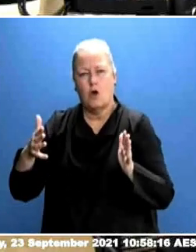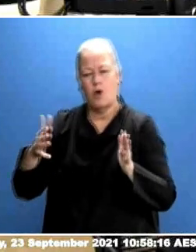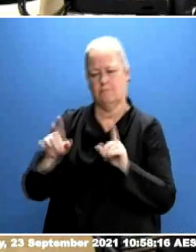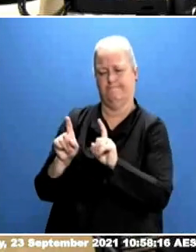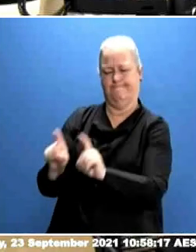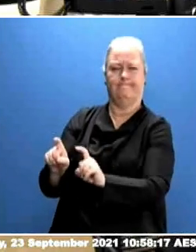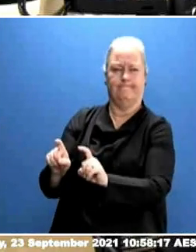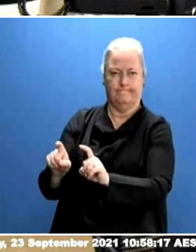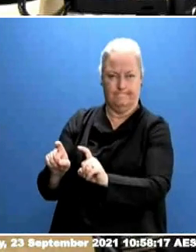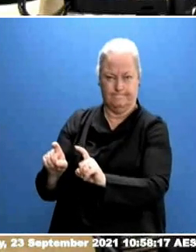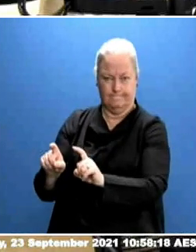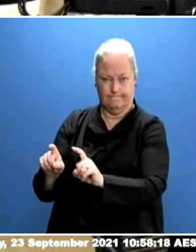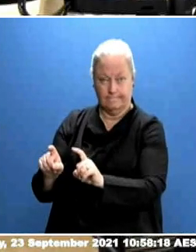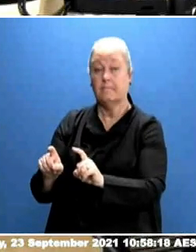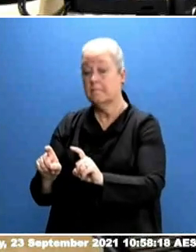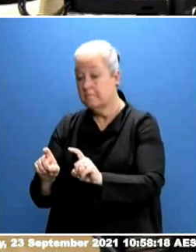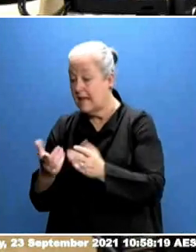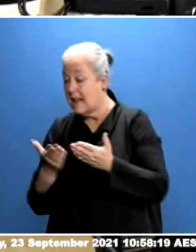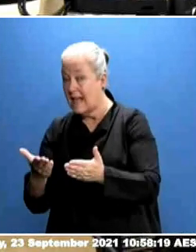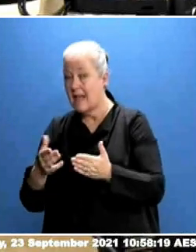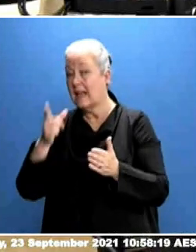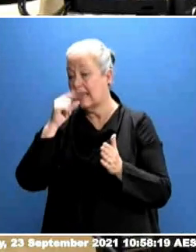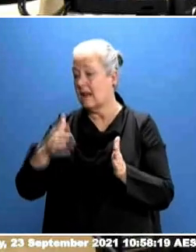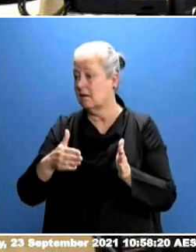to enable an extension of a child's stay to up to six months